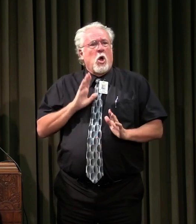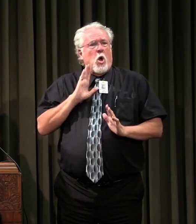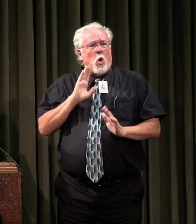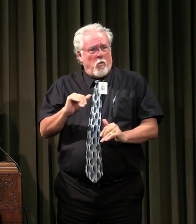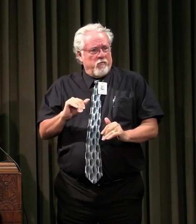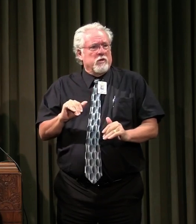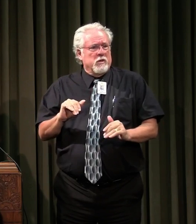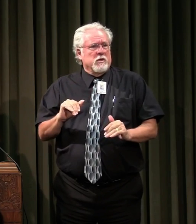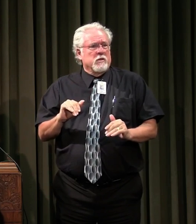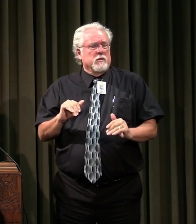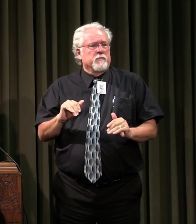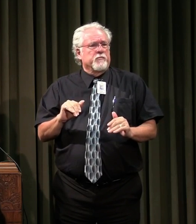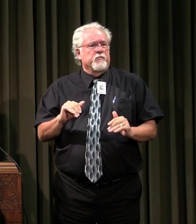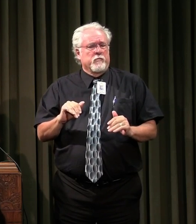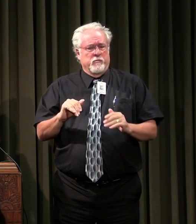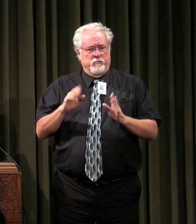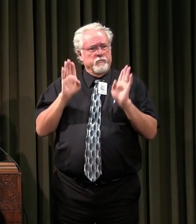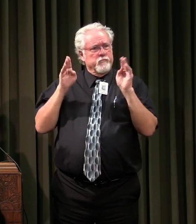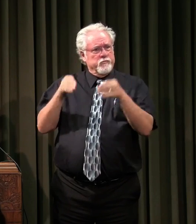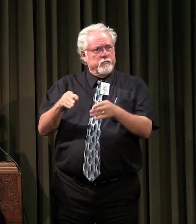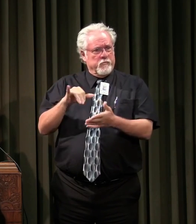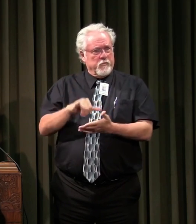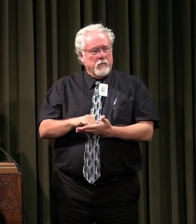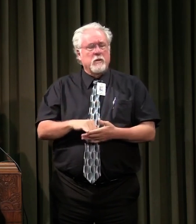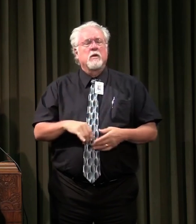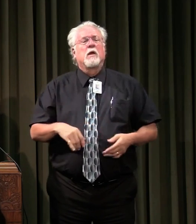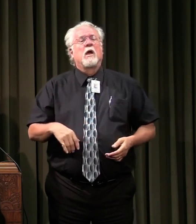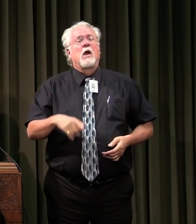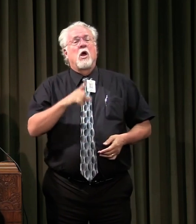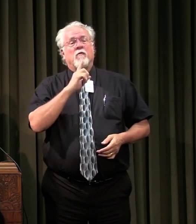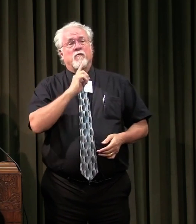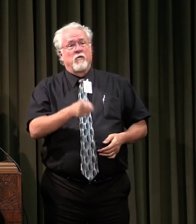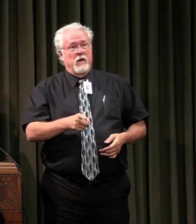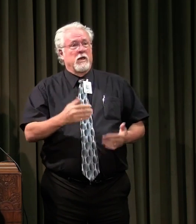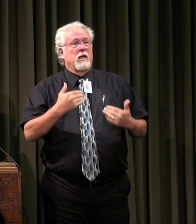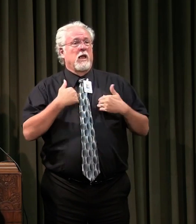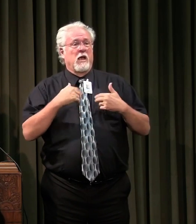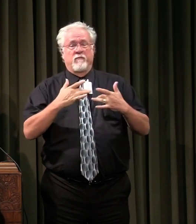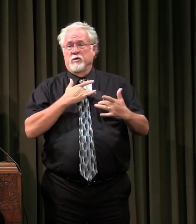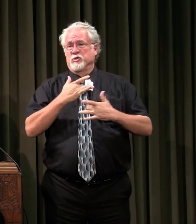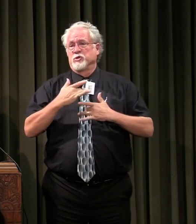able to address that. I quite frankly also has some concerns about it think it